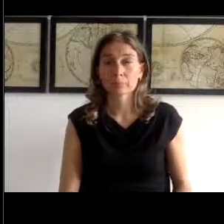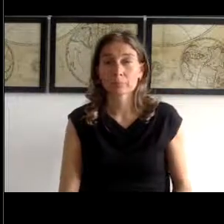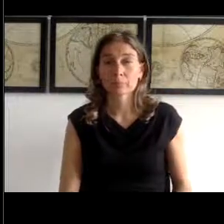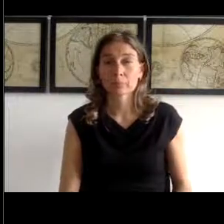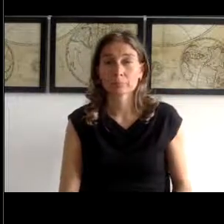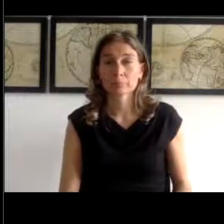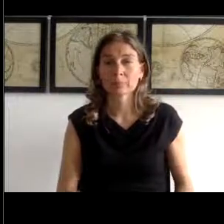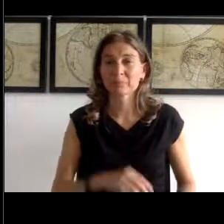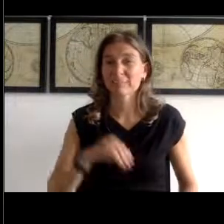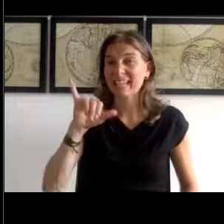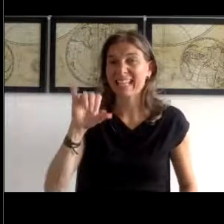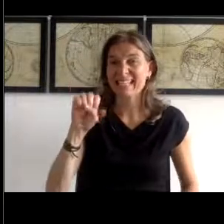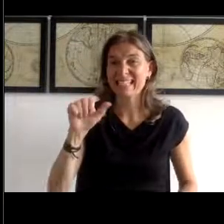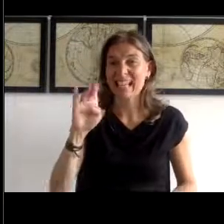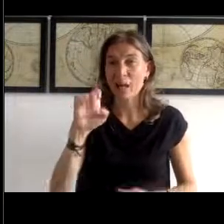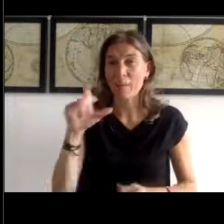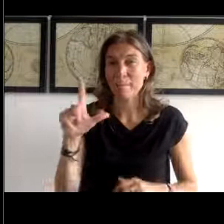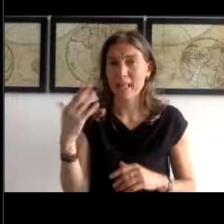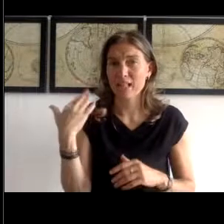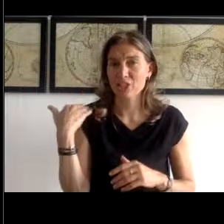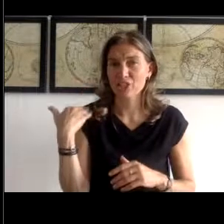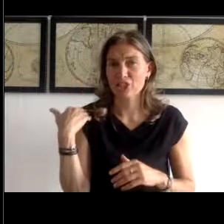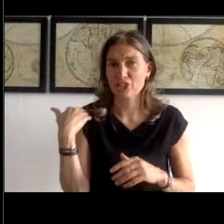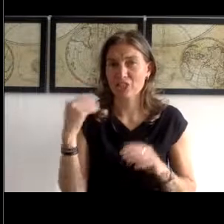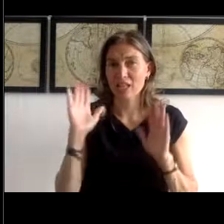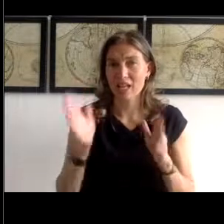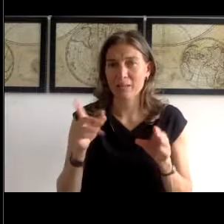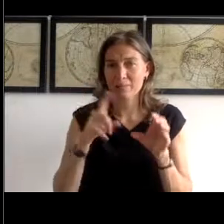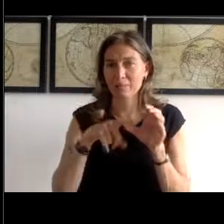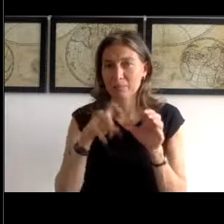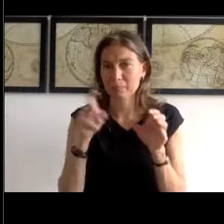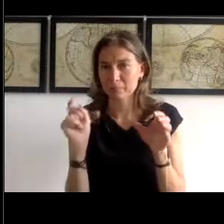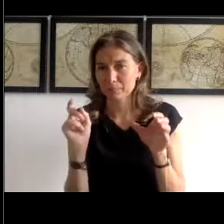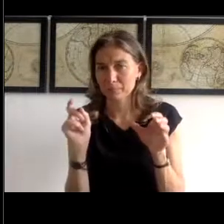In my daily live, I need to be carried by my assistance or my family.